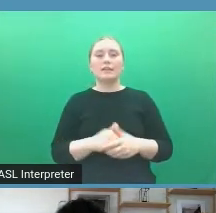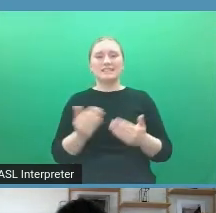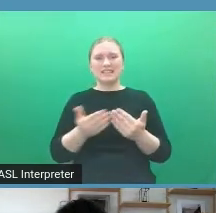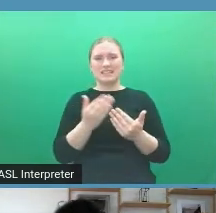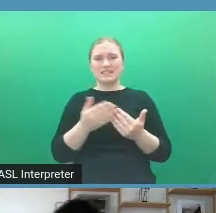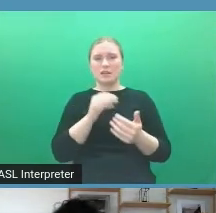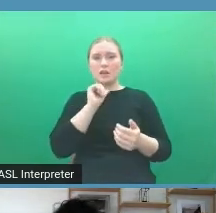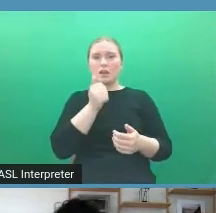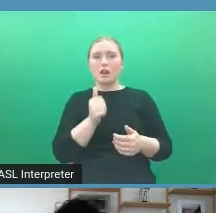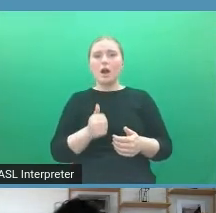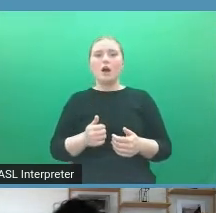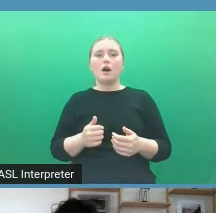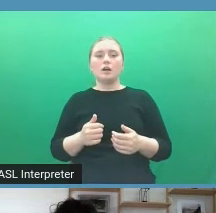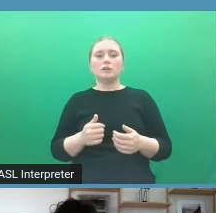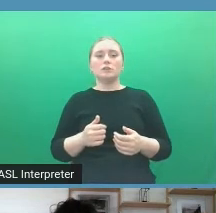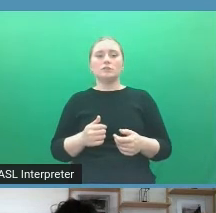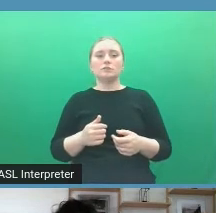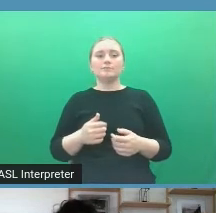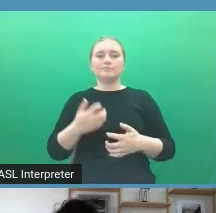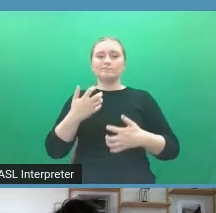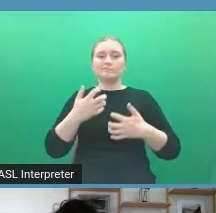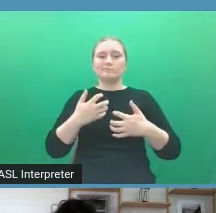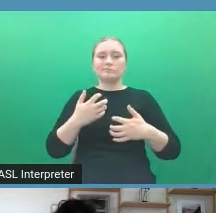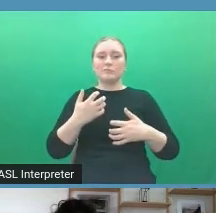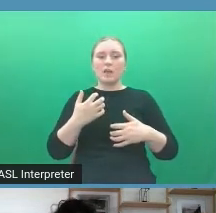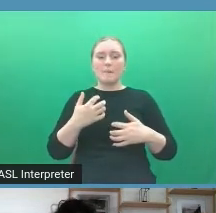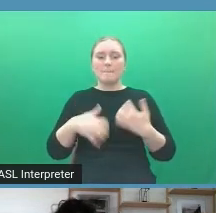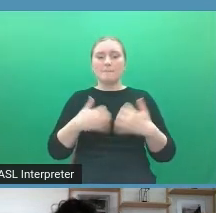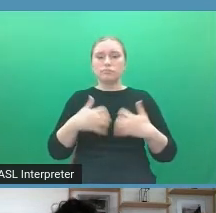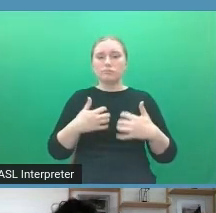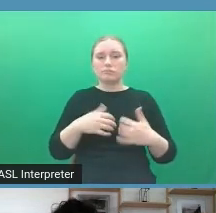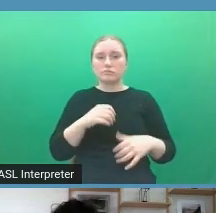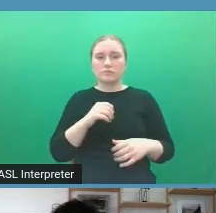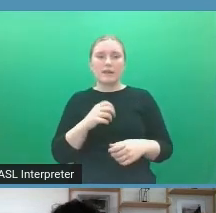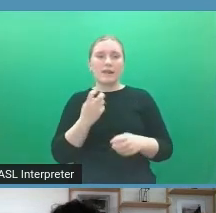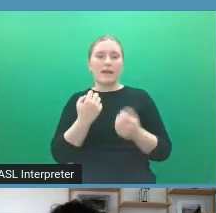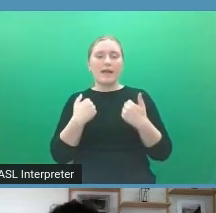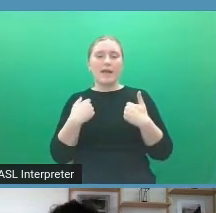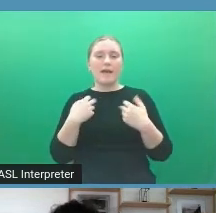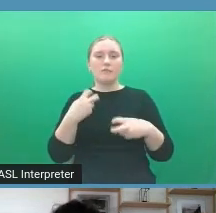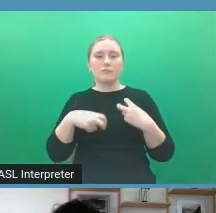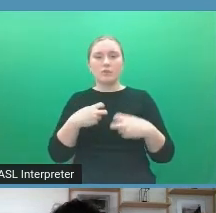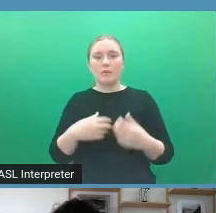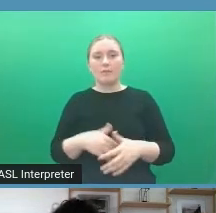can be. So we want to do something years from now that we haven't even thought of right now